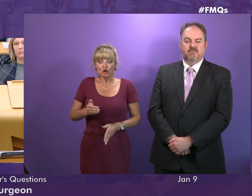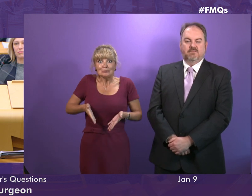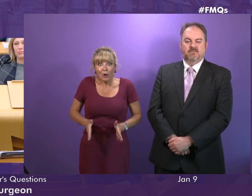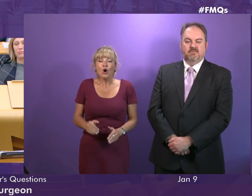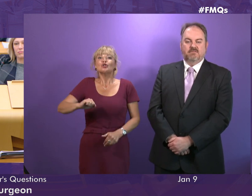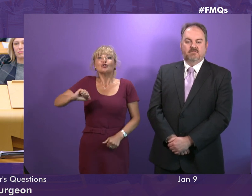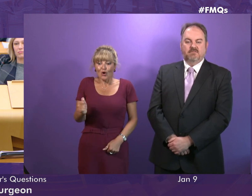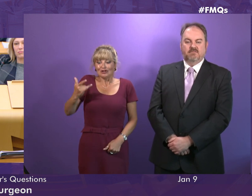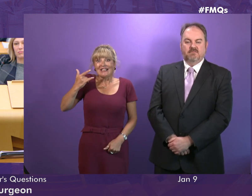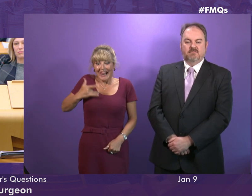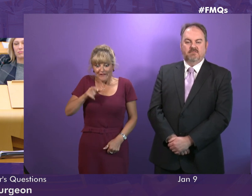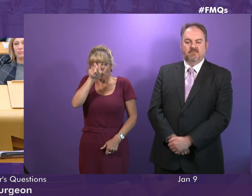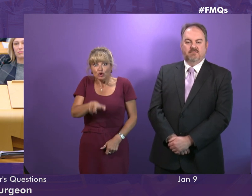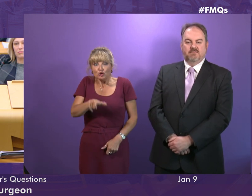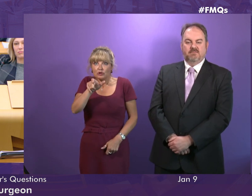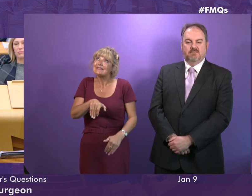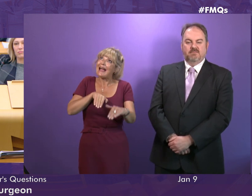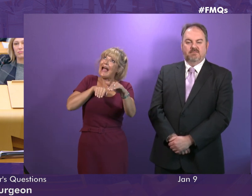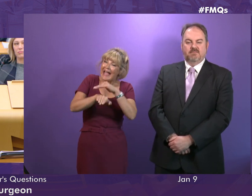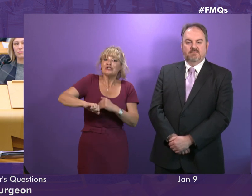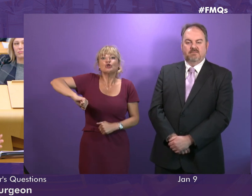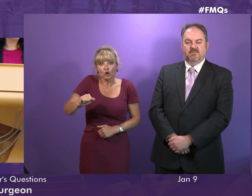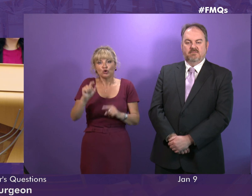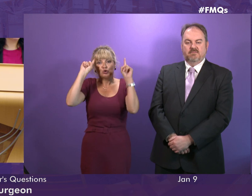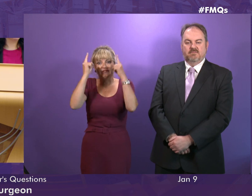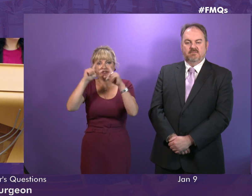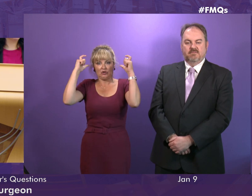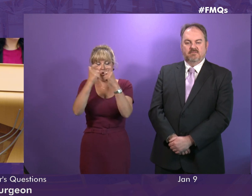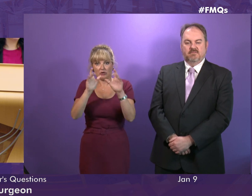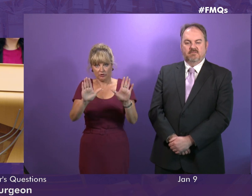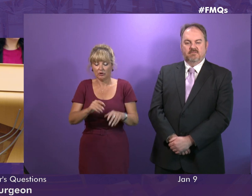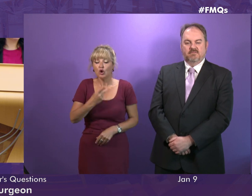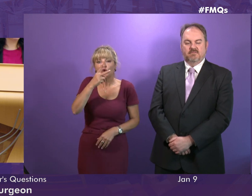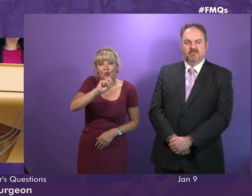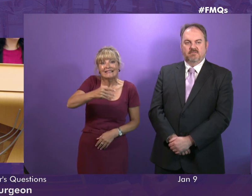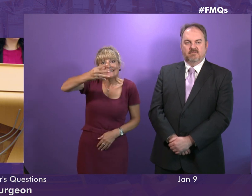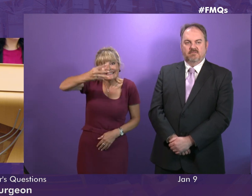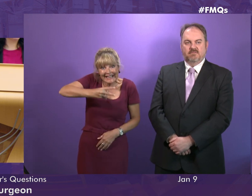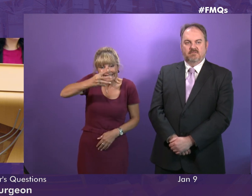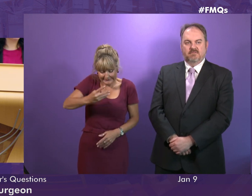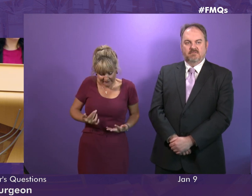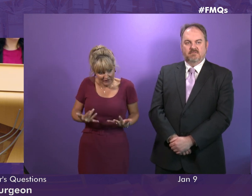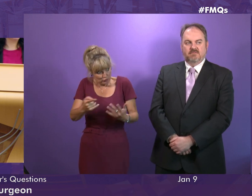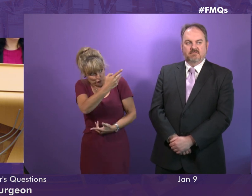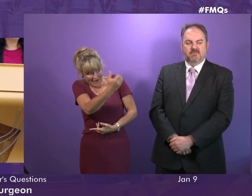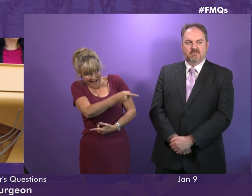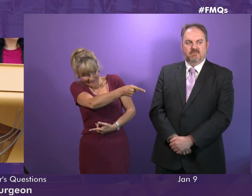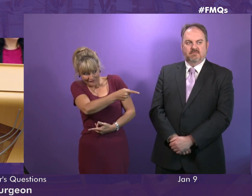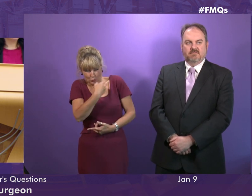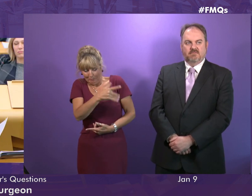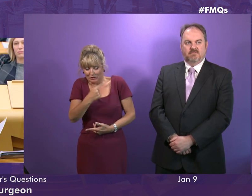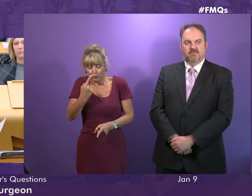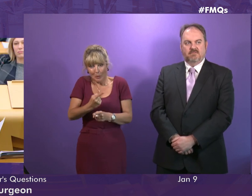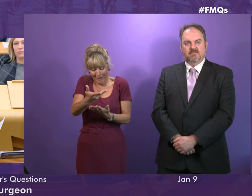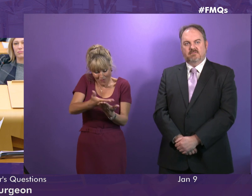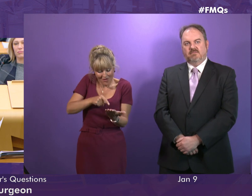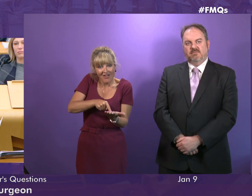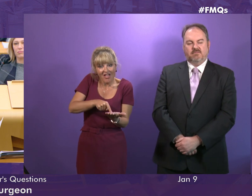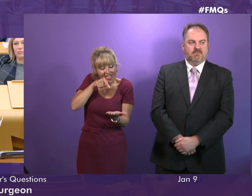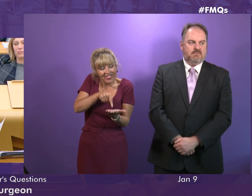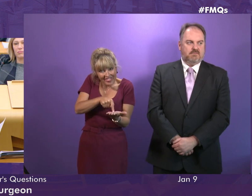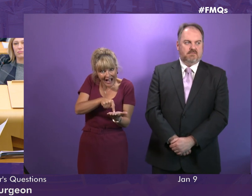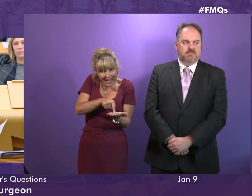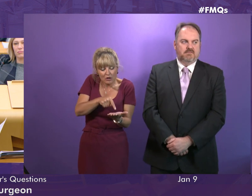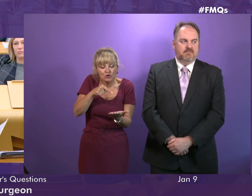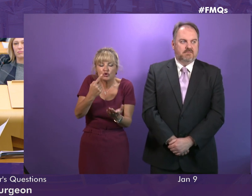entrants to Scottish higher education institutions. The 2019 figures that he has referred to show